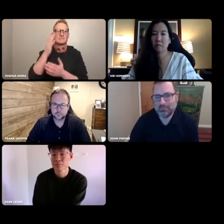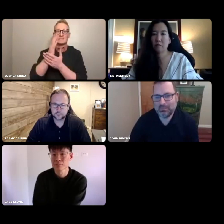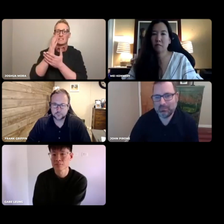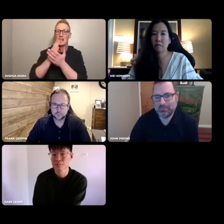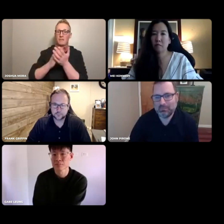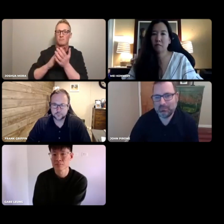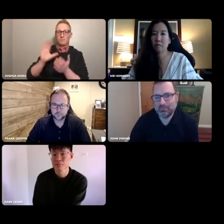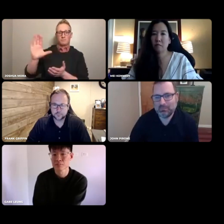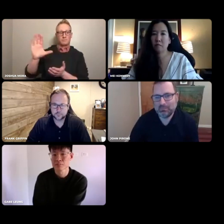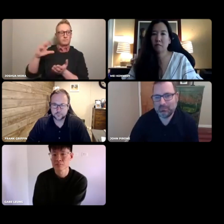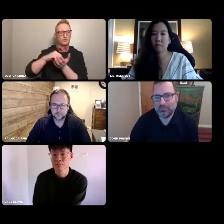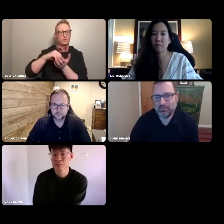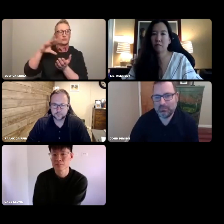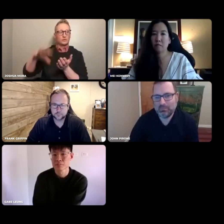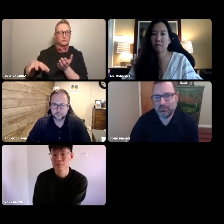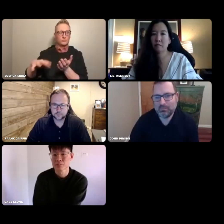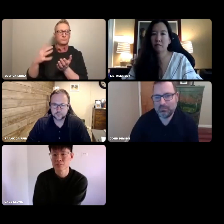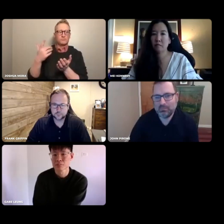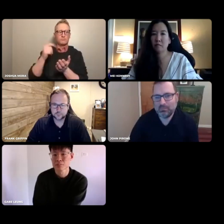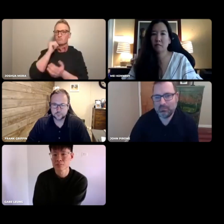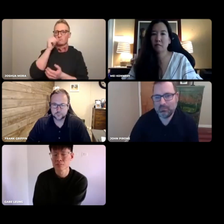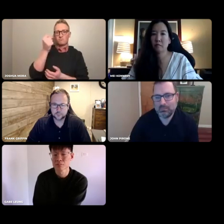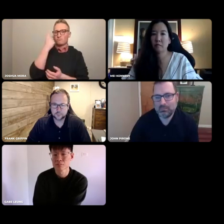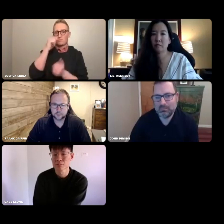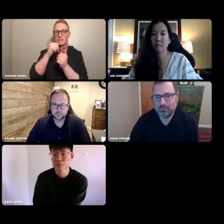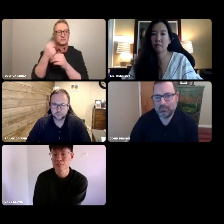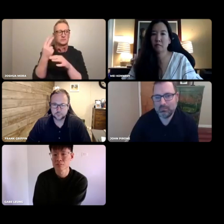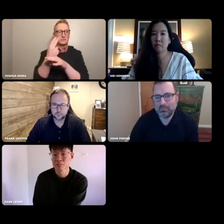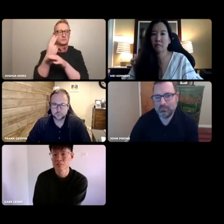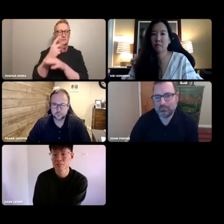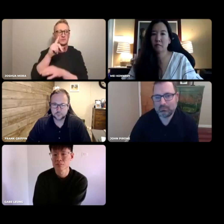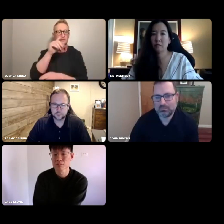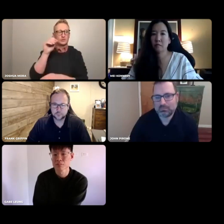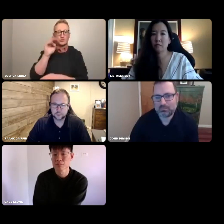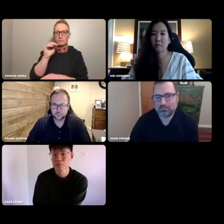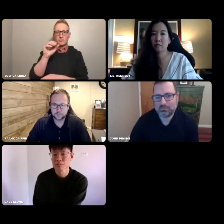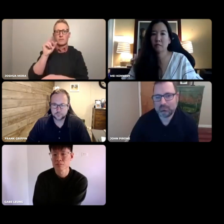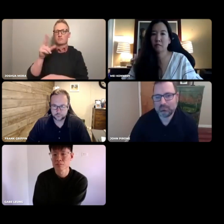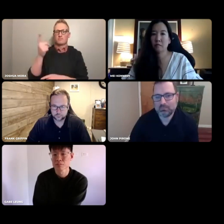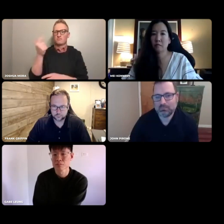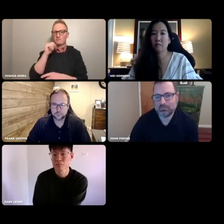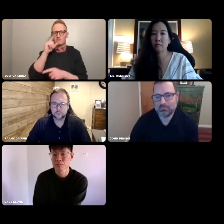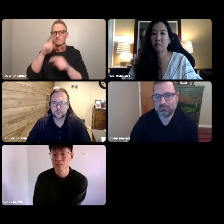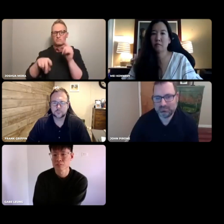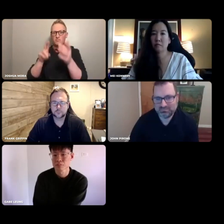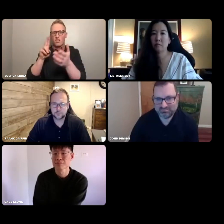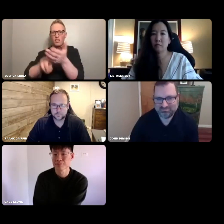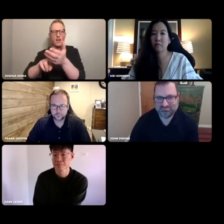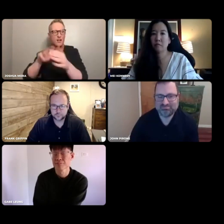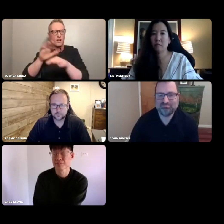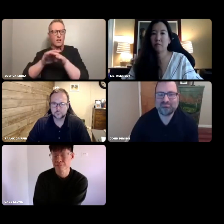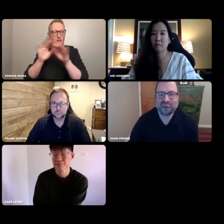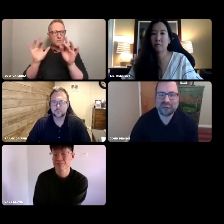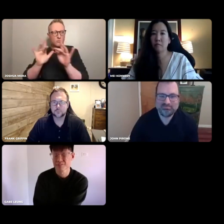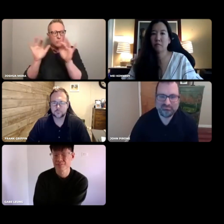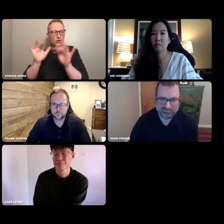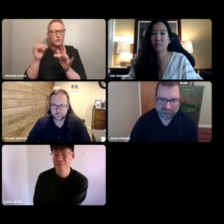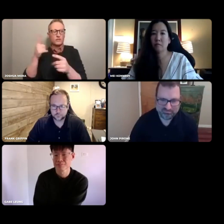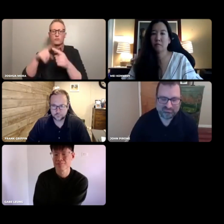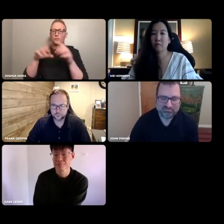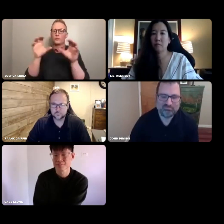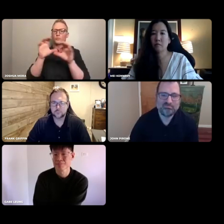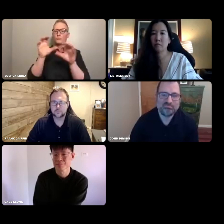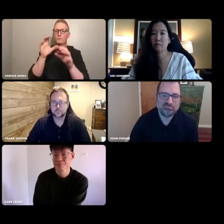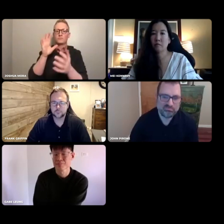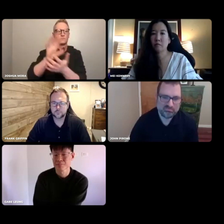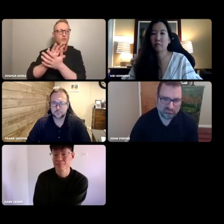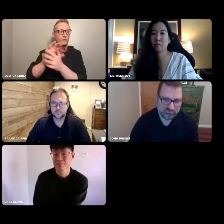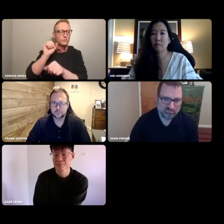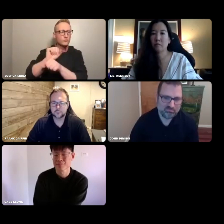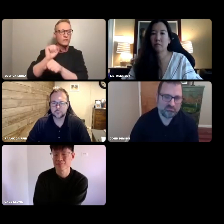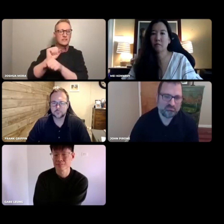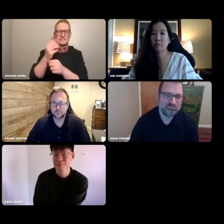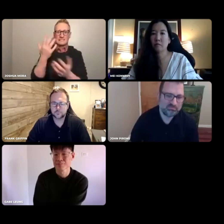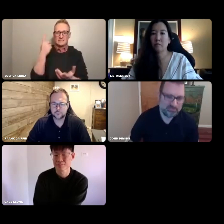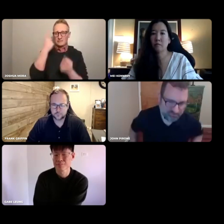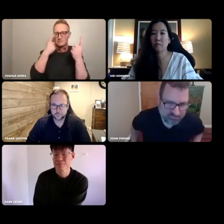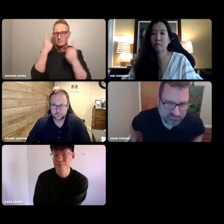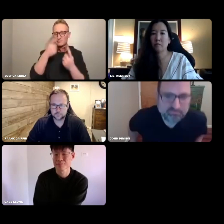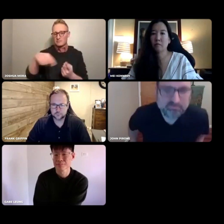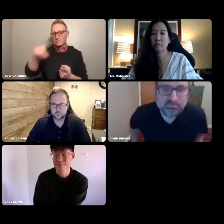Kyla said some of her students don't understand how to use Zoom or how to log into the computer